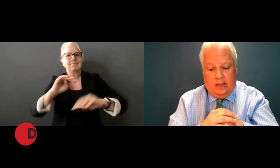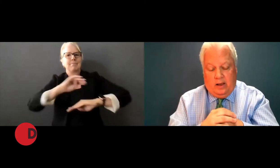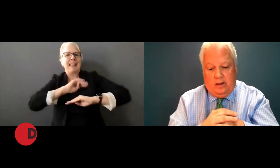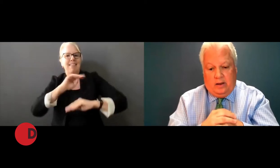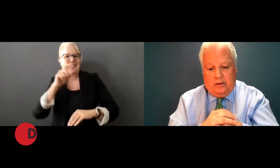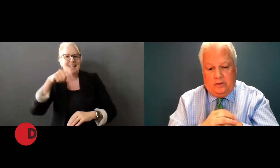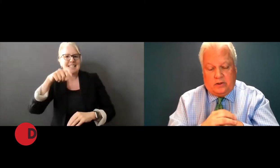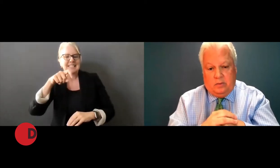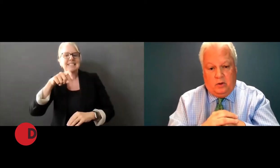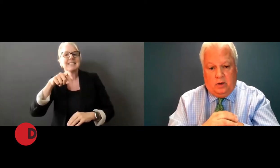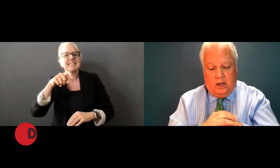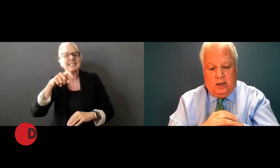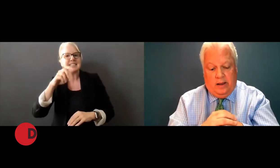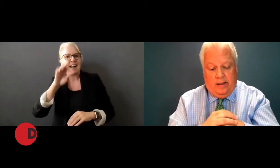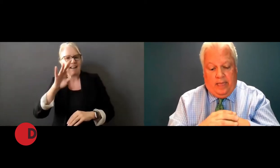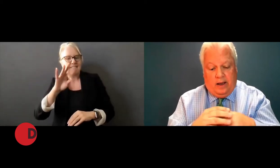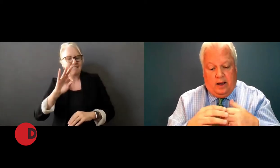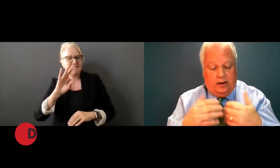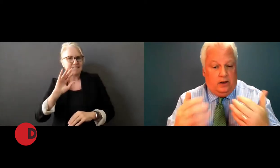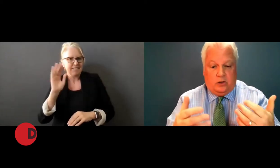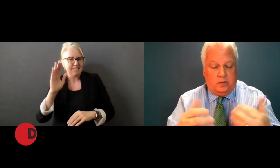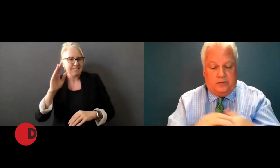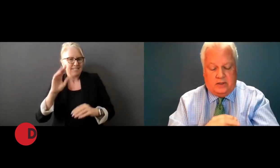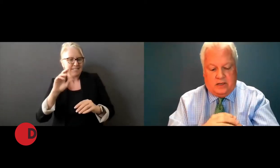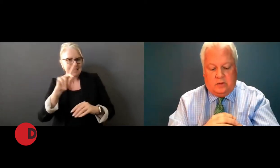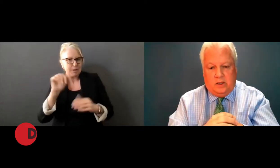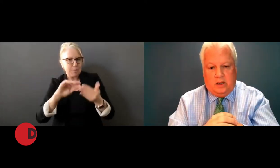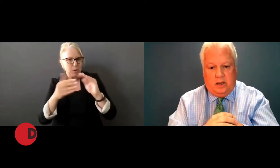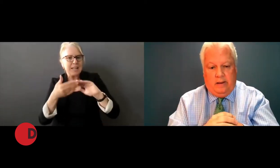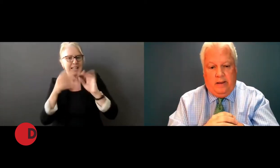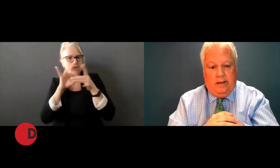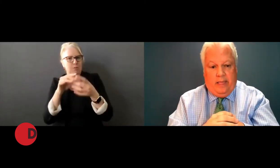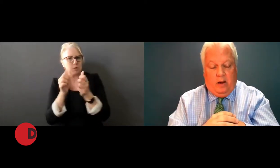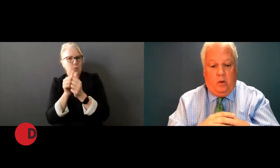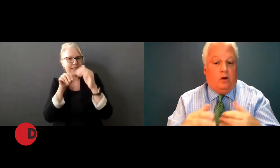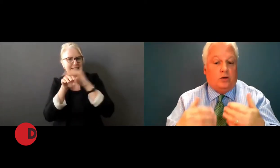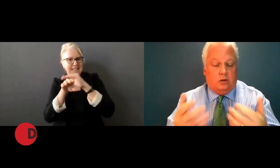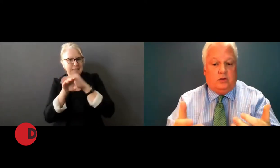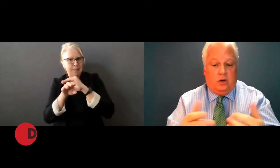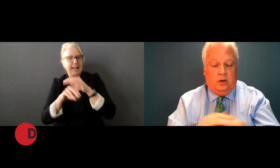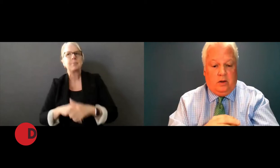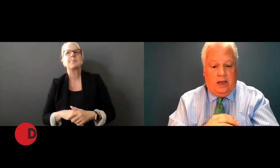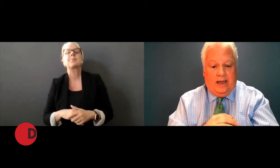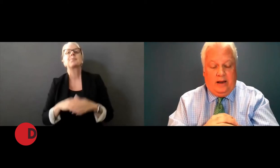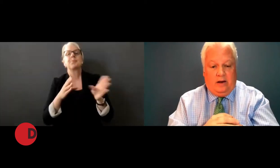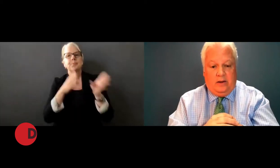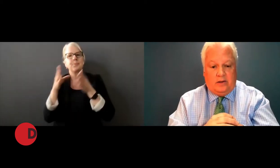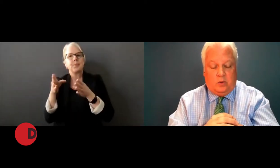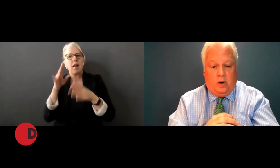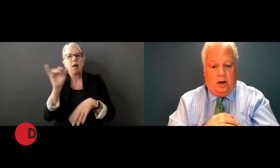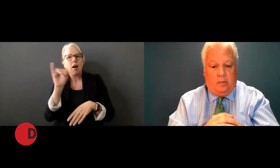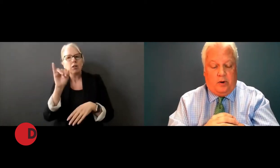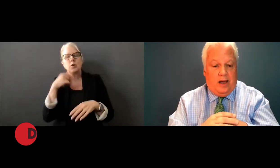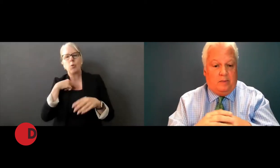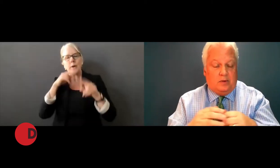it would be updated to meet the needs of the disability community with regards to accessibility.